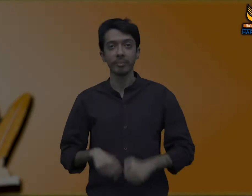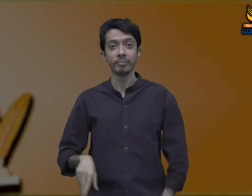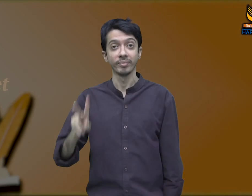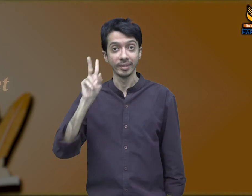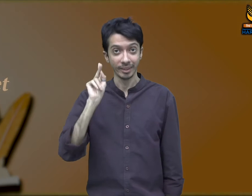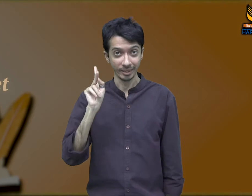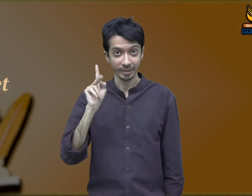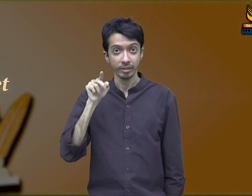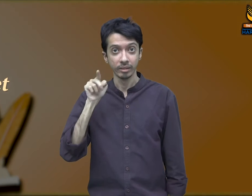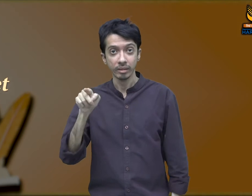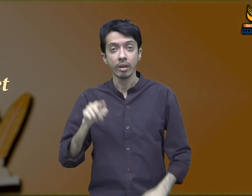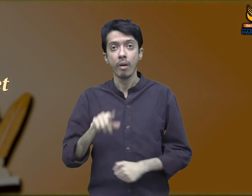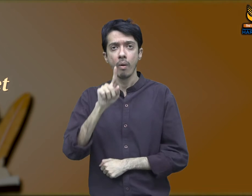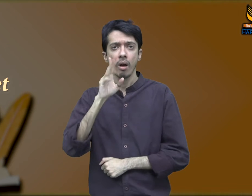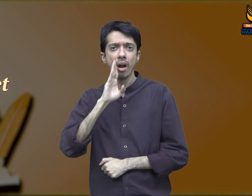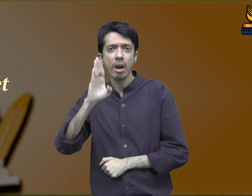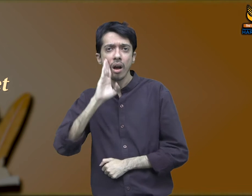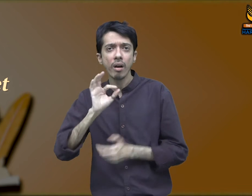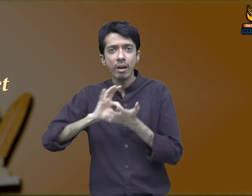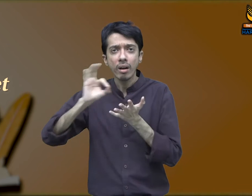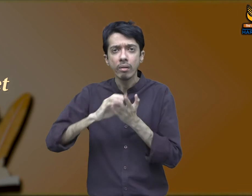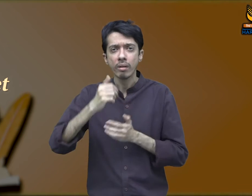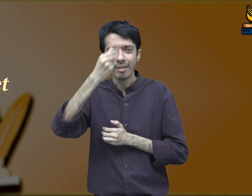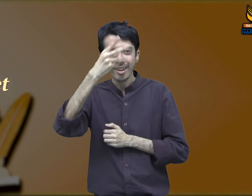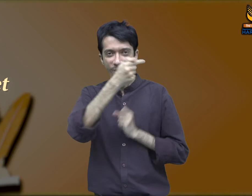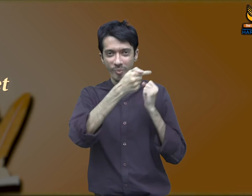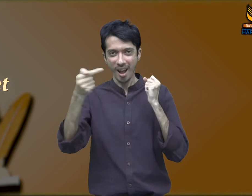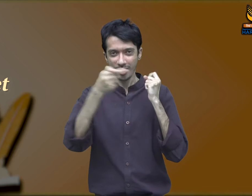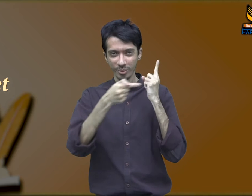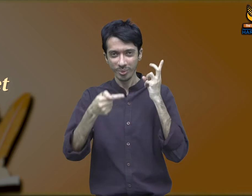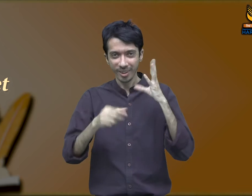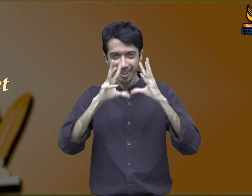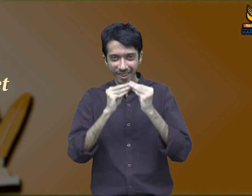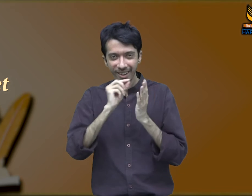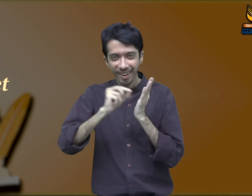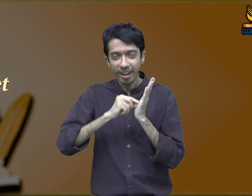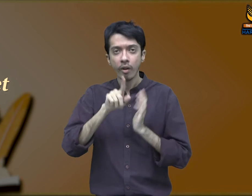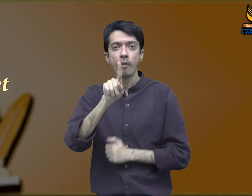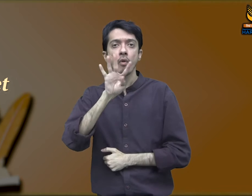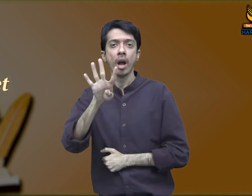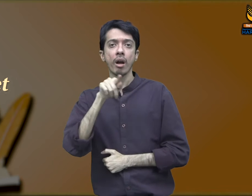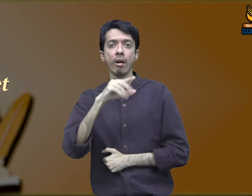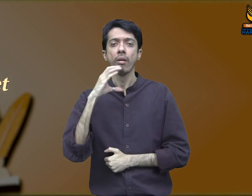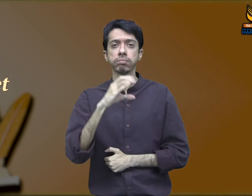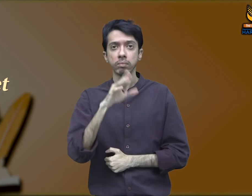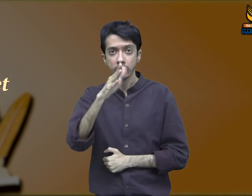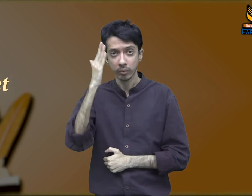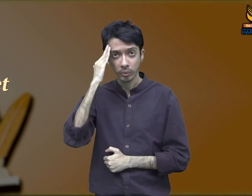Second is sonnet. Sonnet is a 14 line poem. The rhyme scheme is fixed. Do you know?